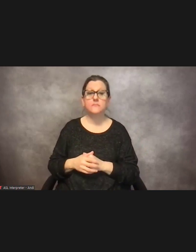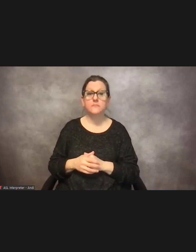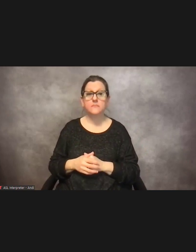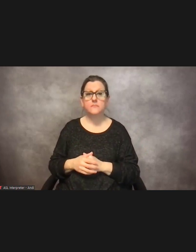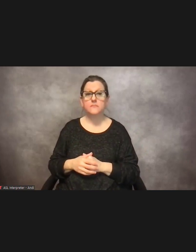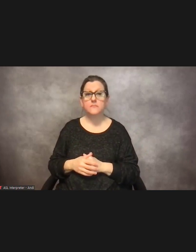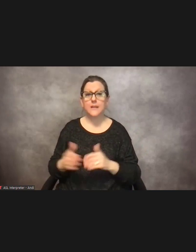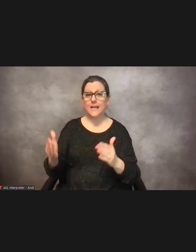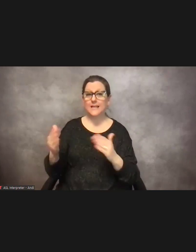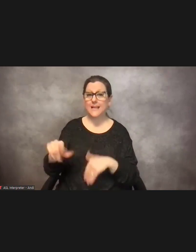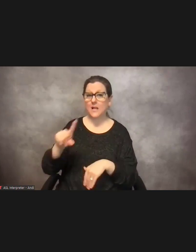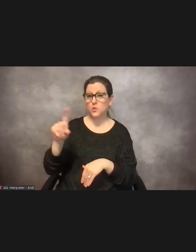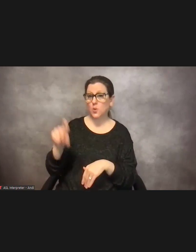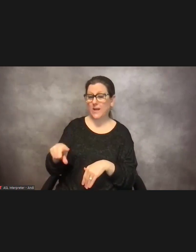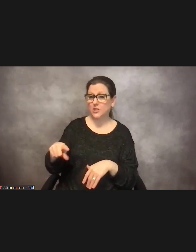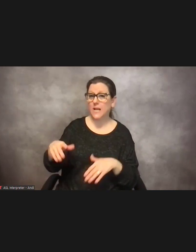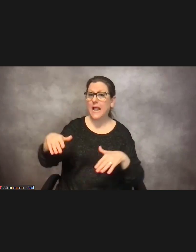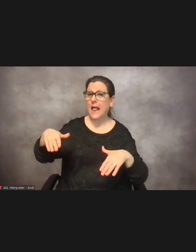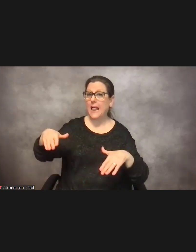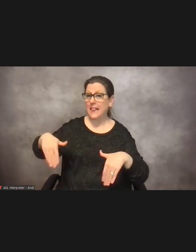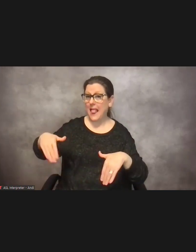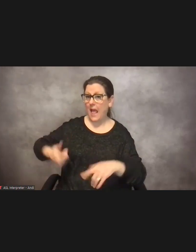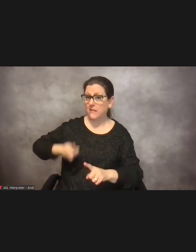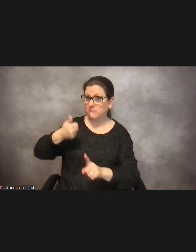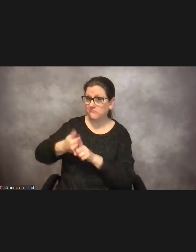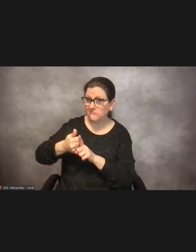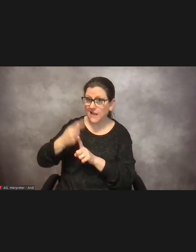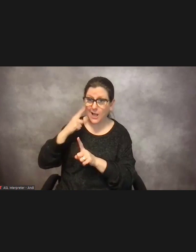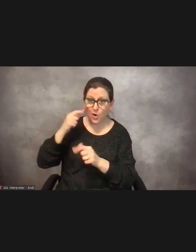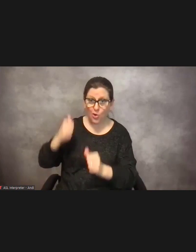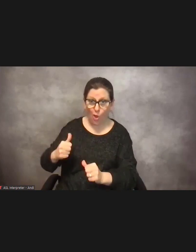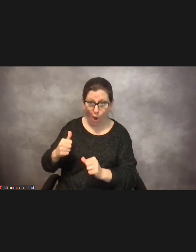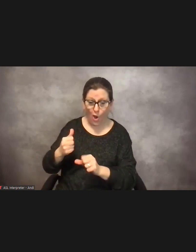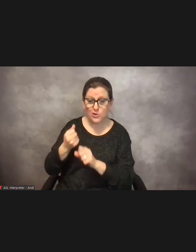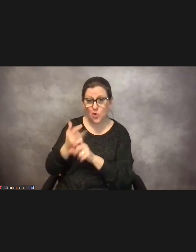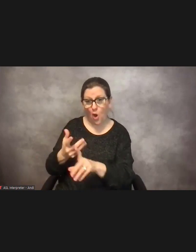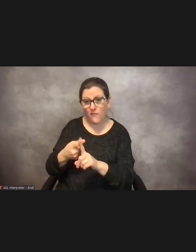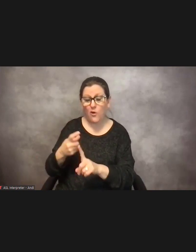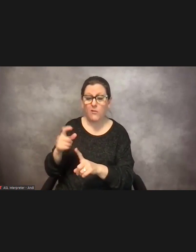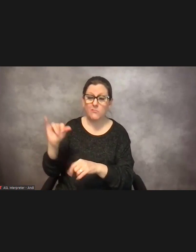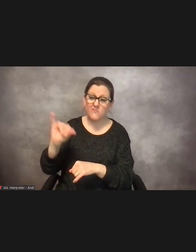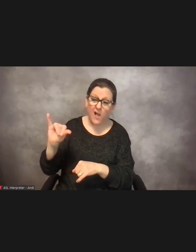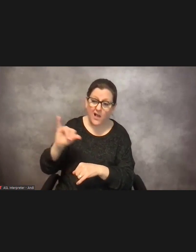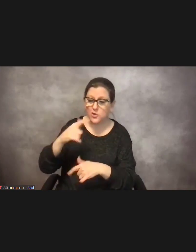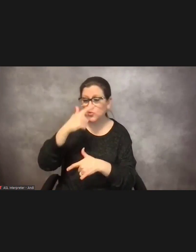Um, Terry, the next question, late onset hear hearing loss